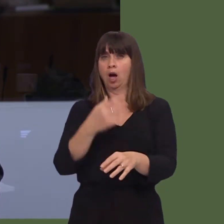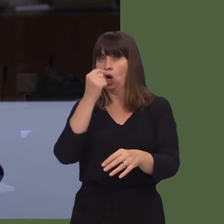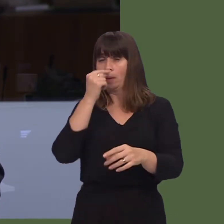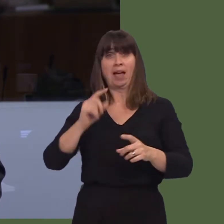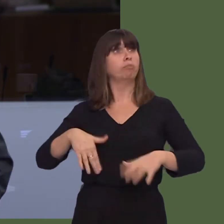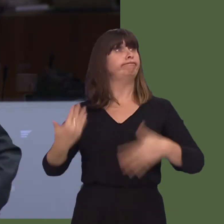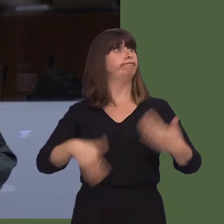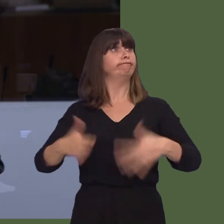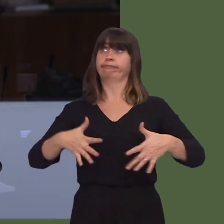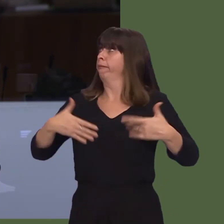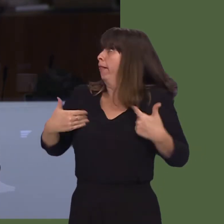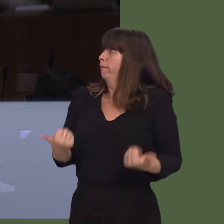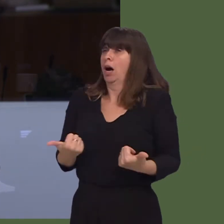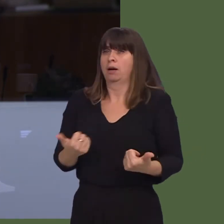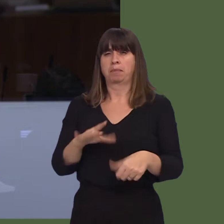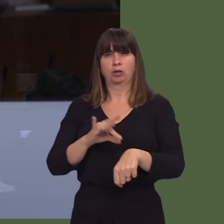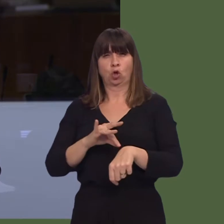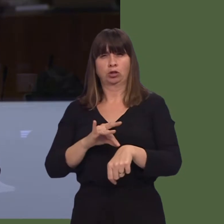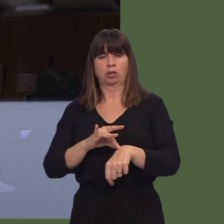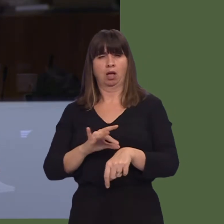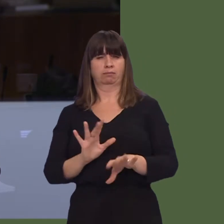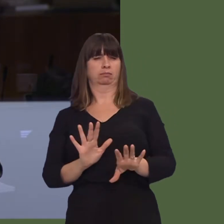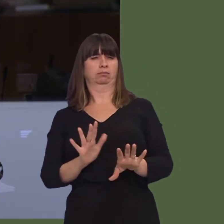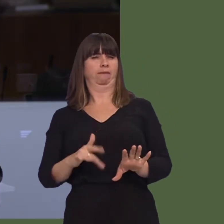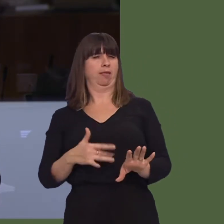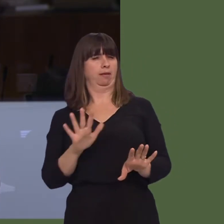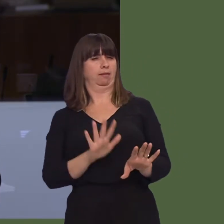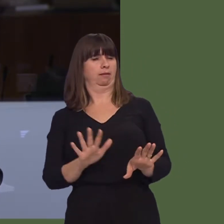their GP or healthcare professional suspects may be cancer.